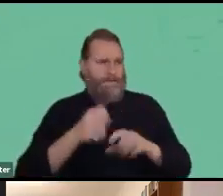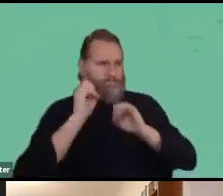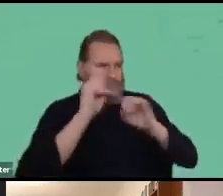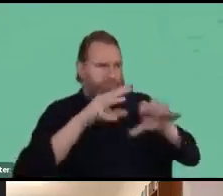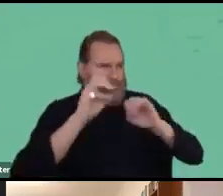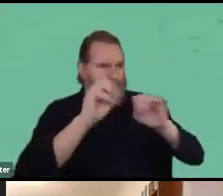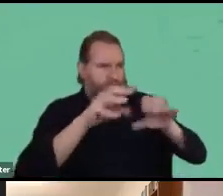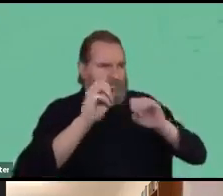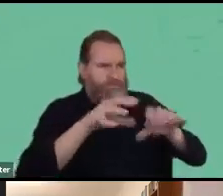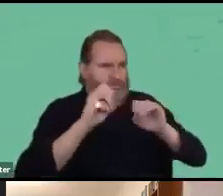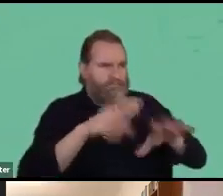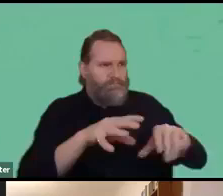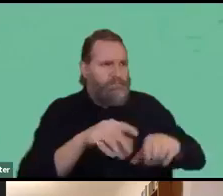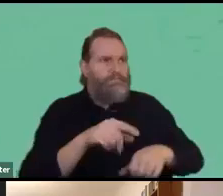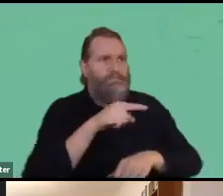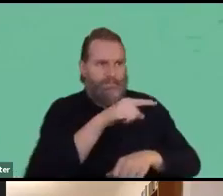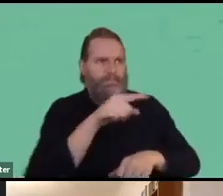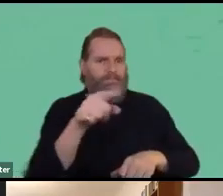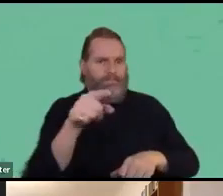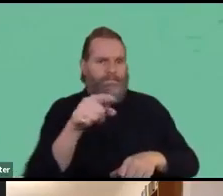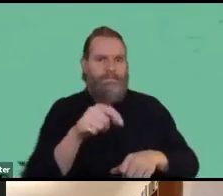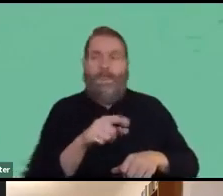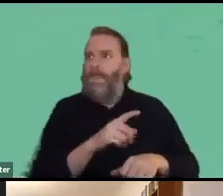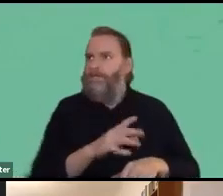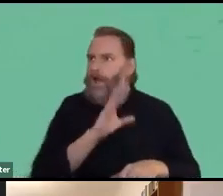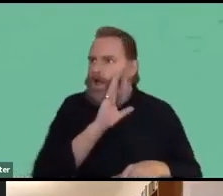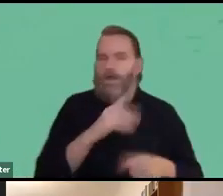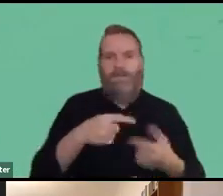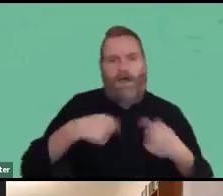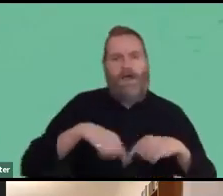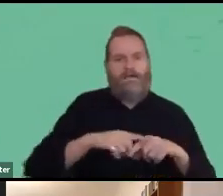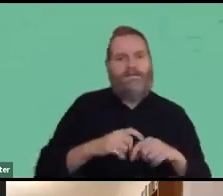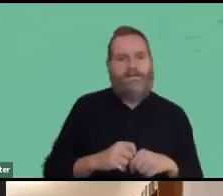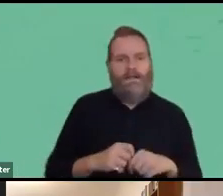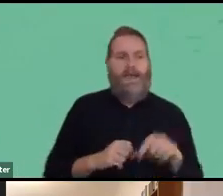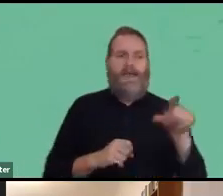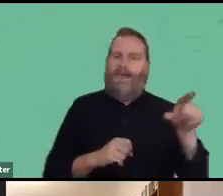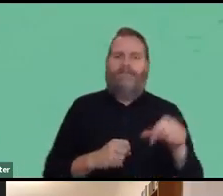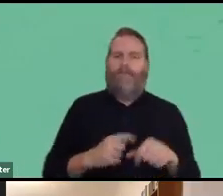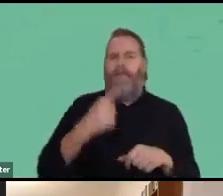they keep trying to troll out other points to us or they pretend that it was all rosy to us